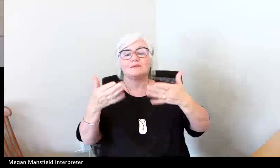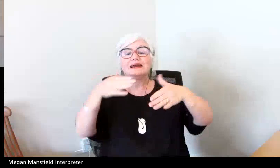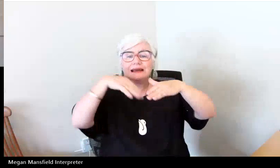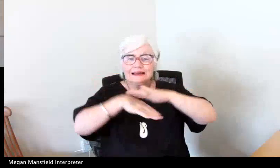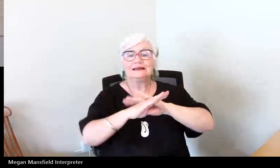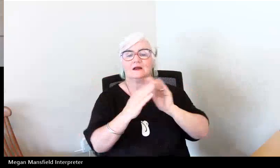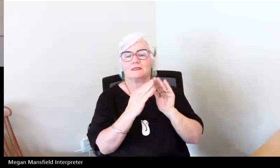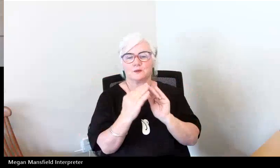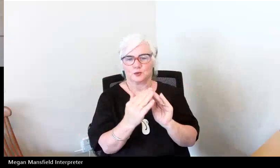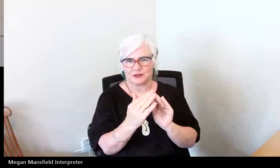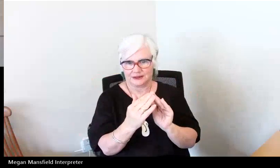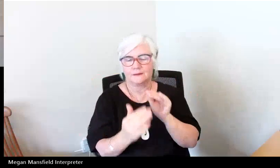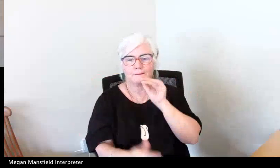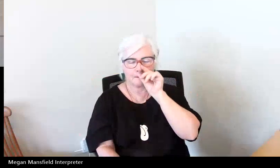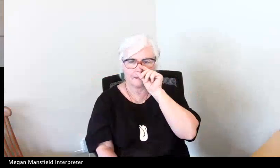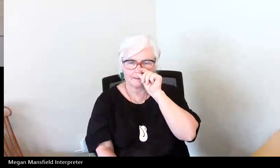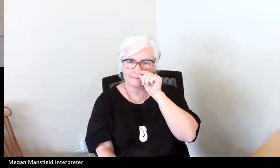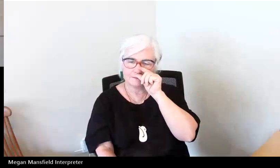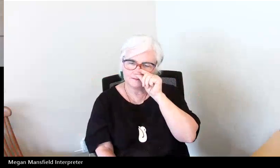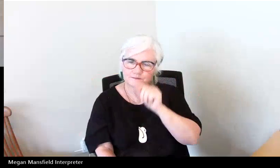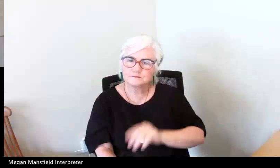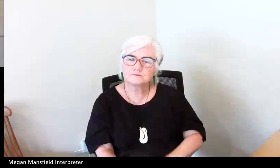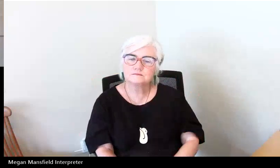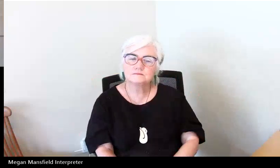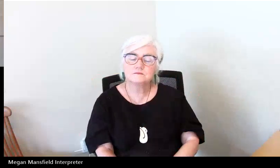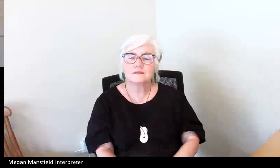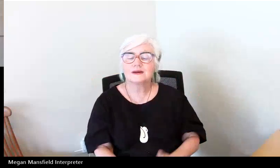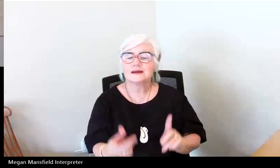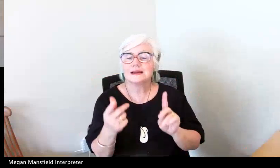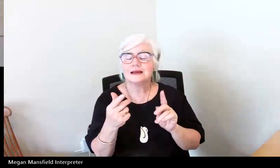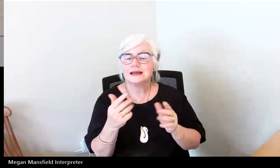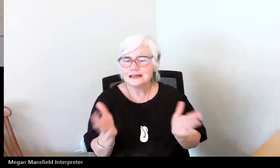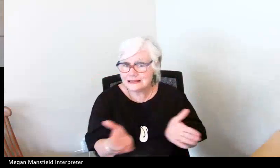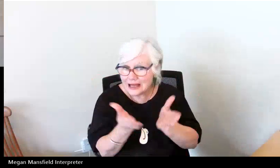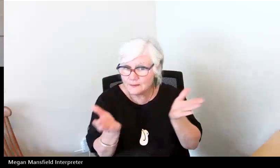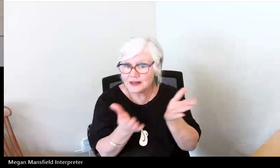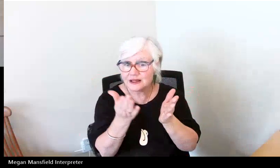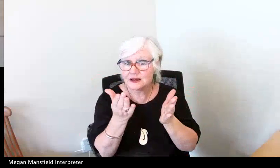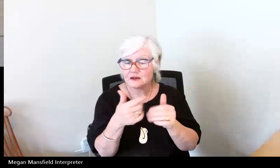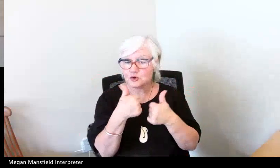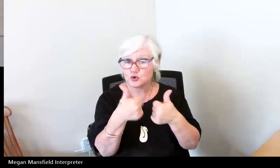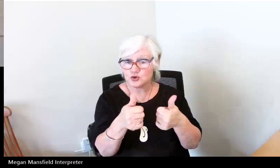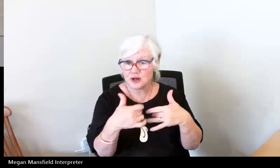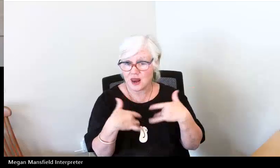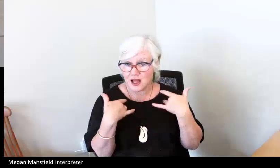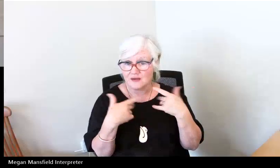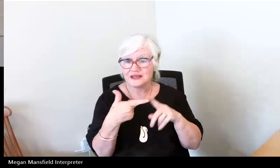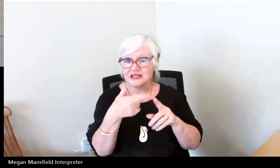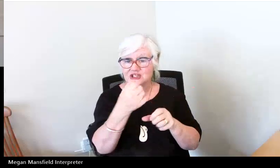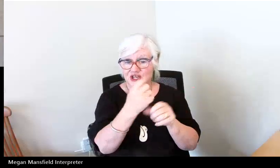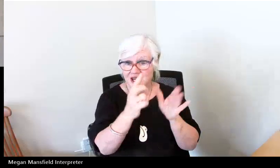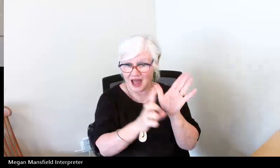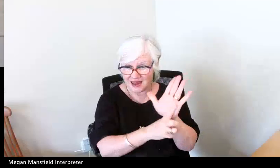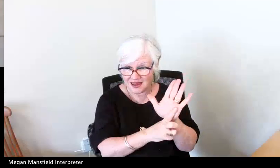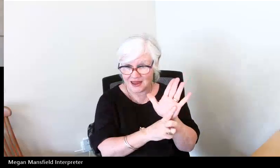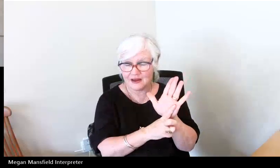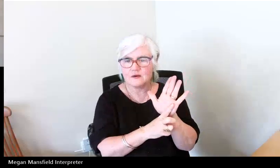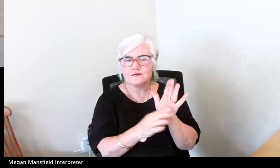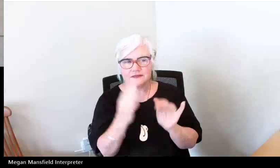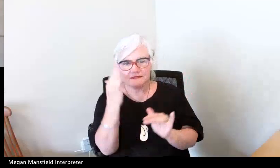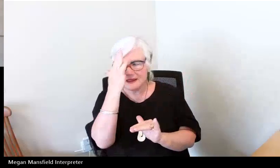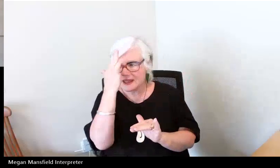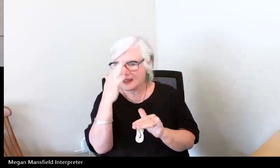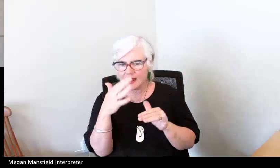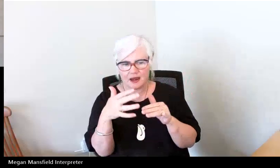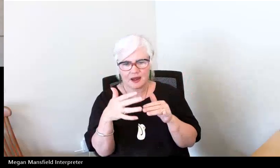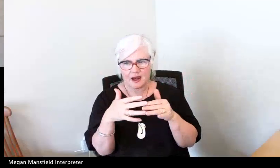So, Enabling Good Lives is part of our thinking always of getting people out of